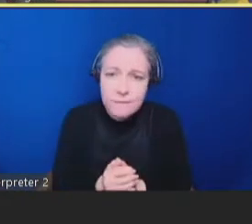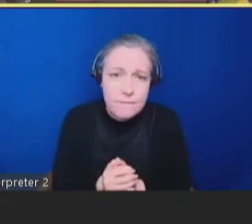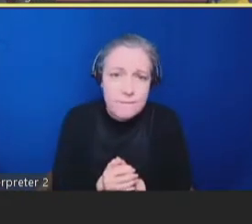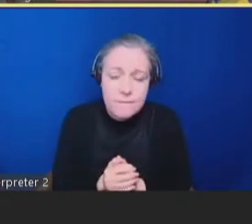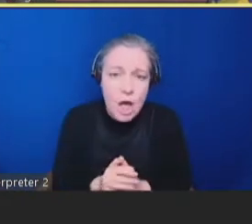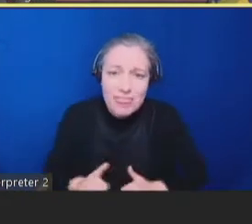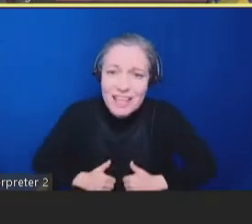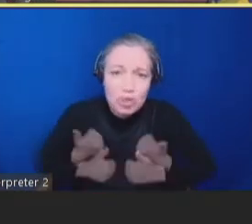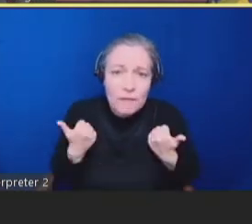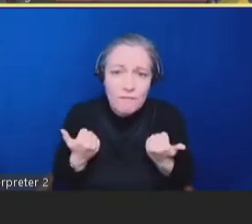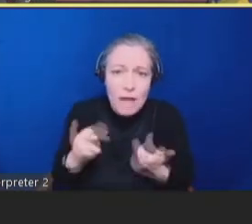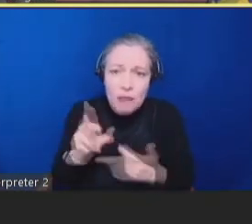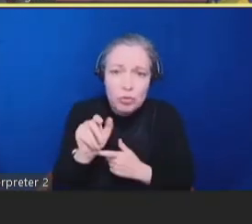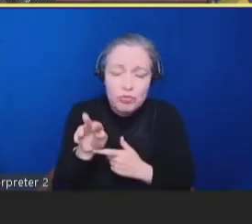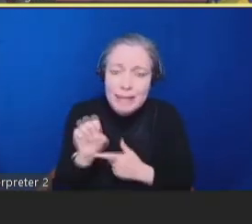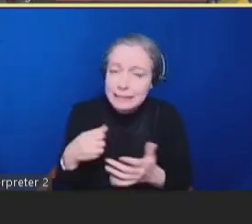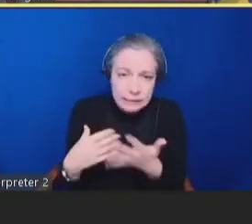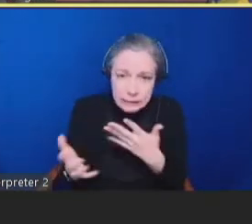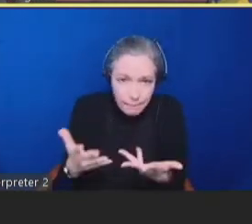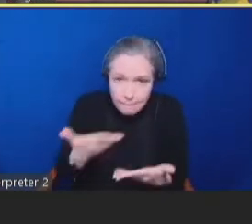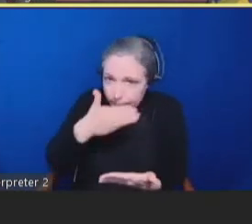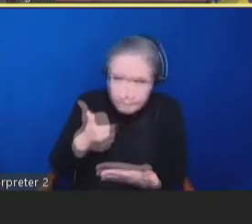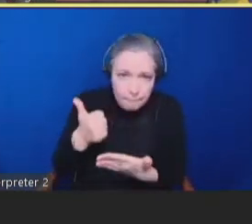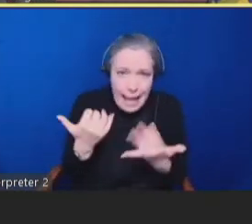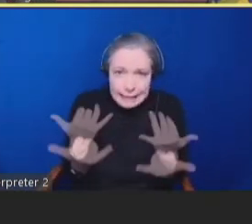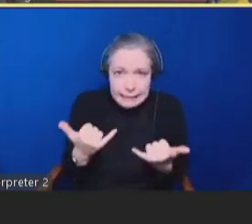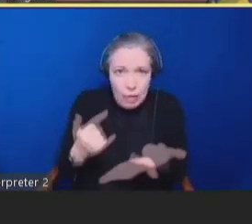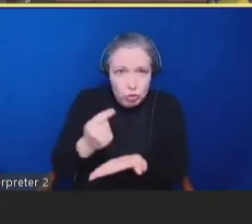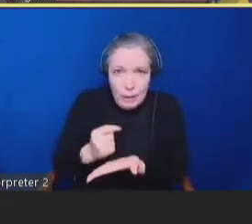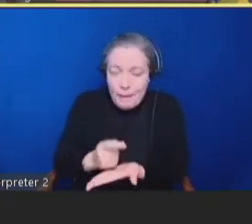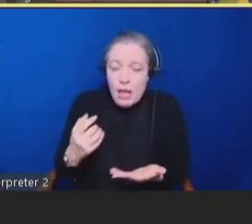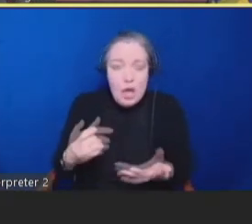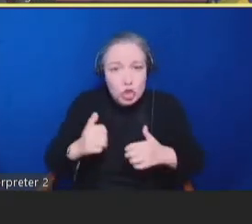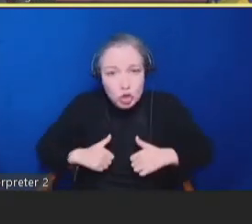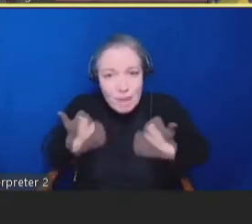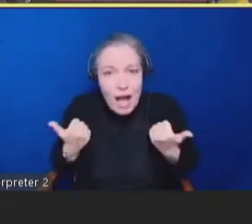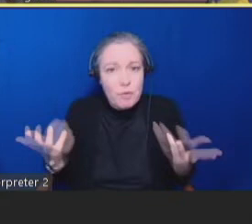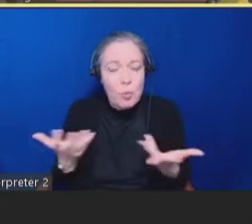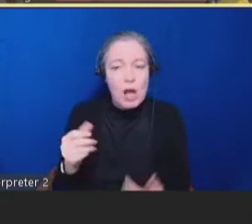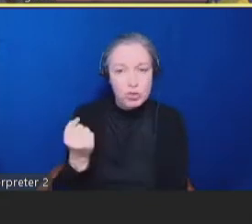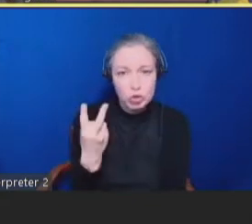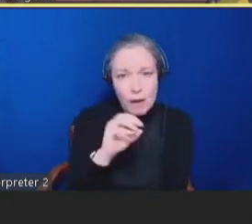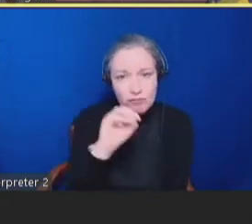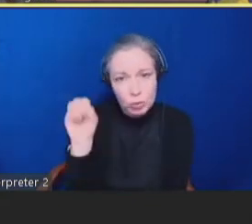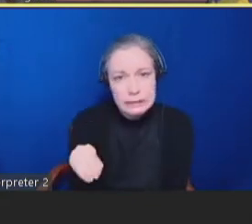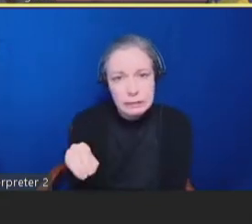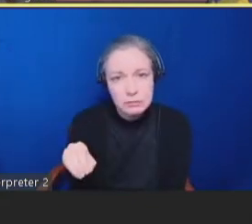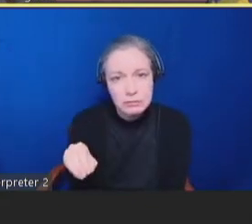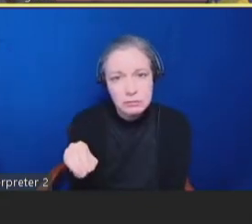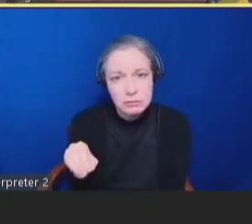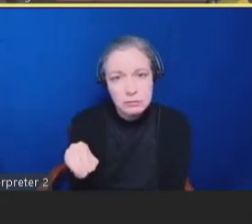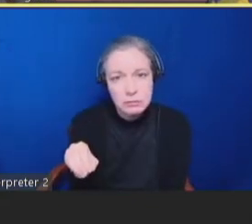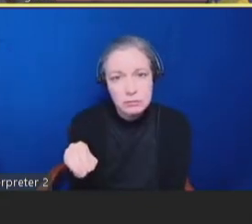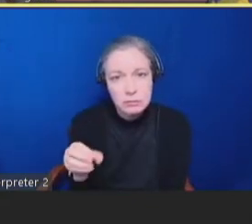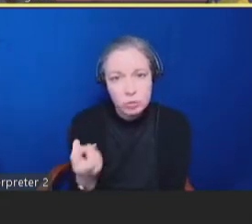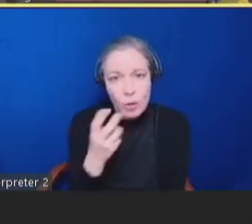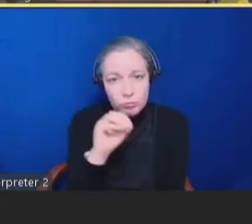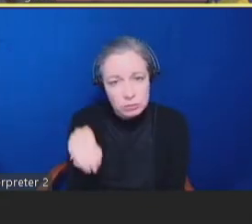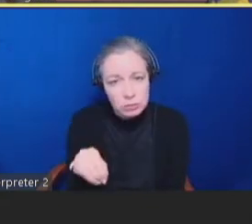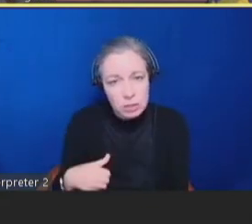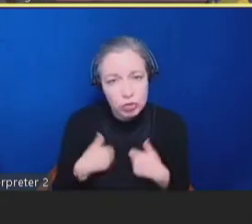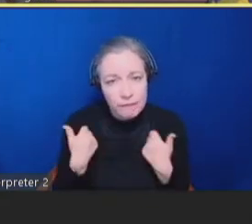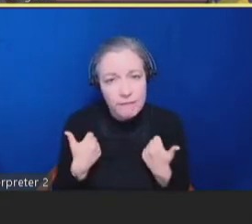despite these best current treatments, at only approximately 12 percent. And this survival rate,